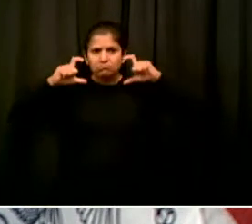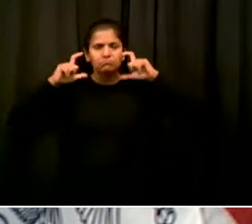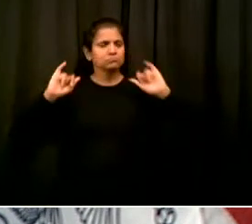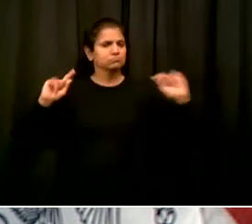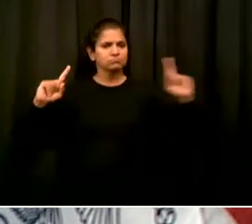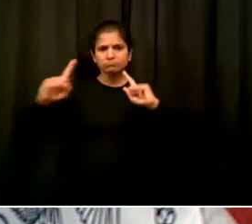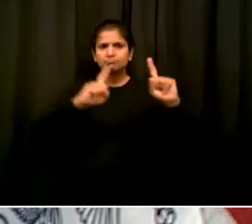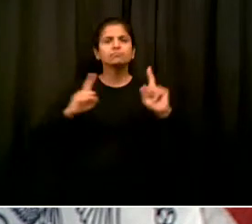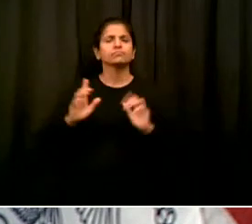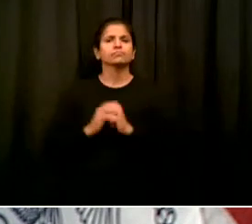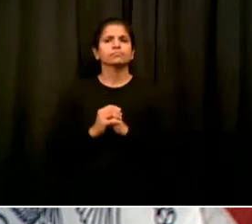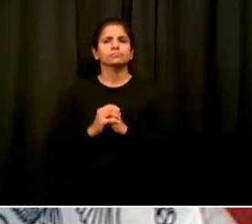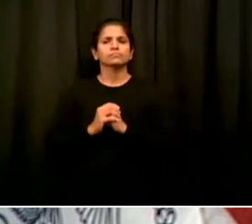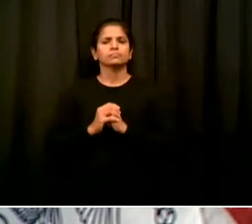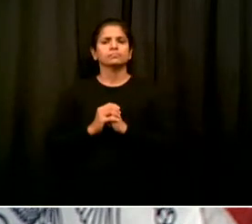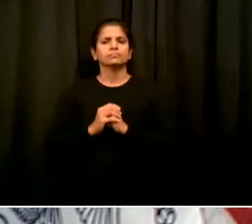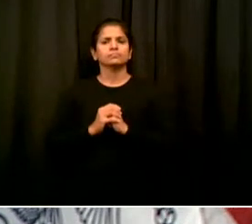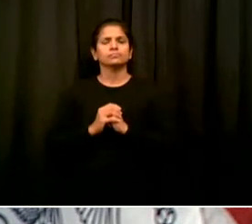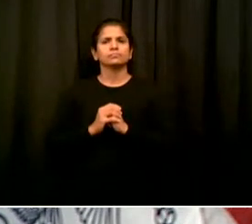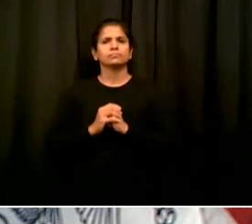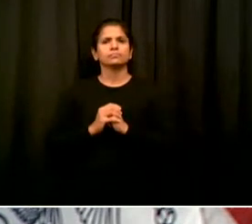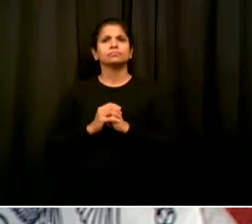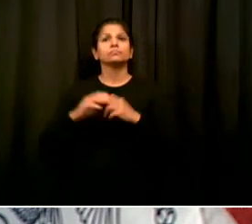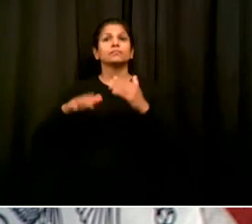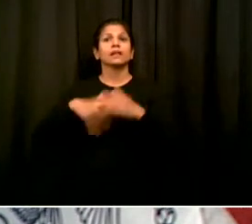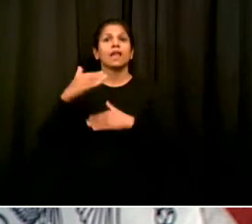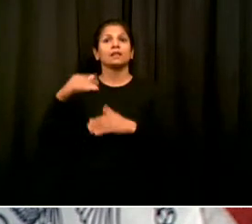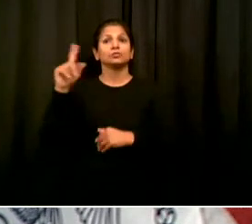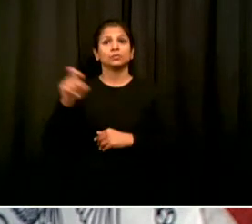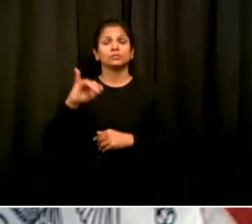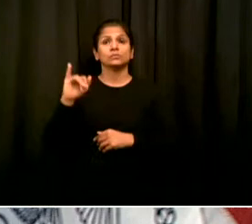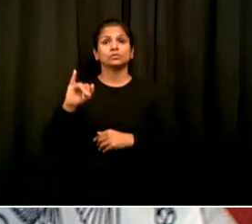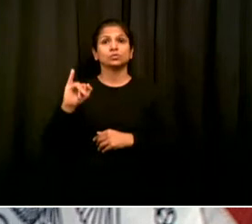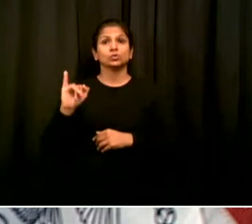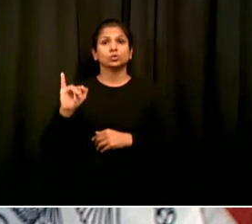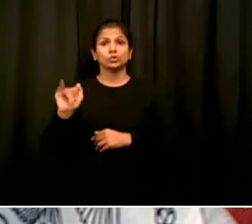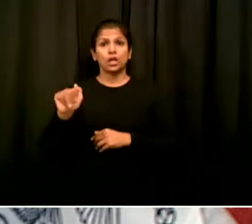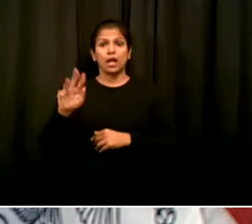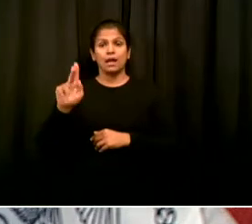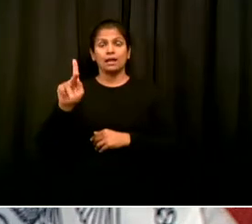BEEN A REALLY Y --